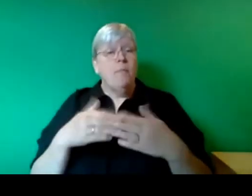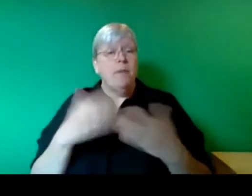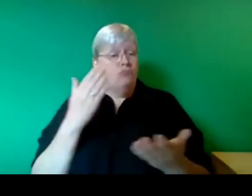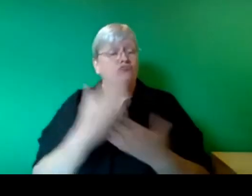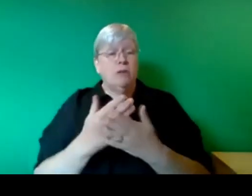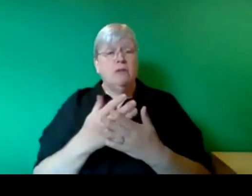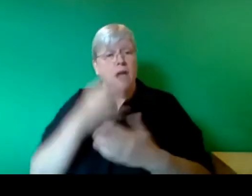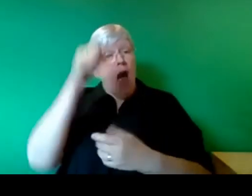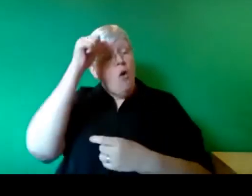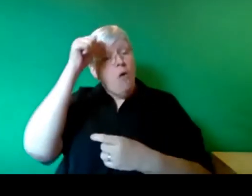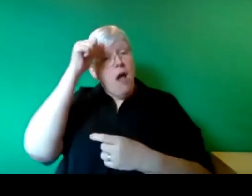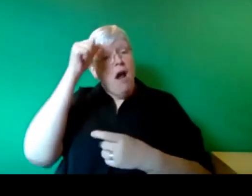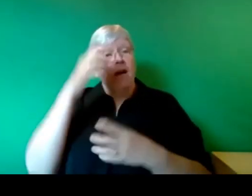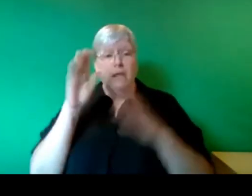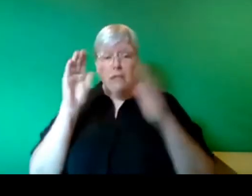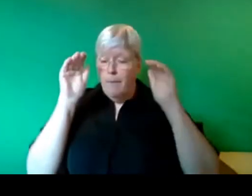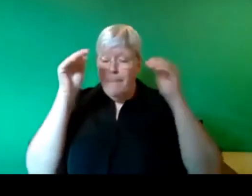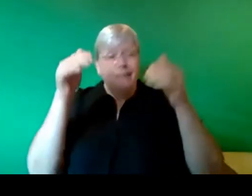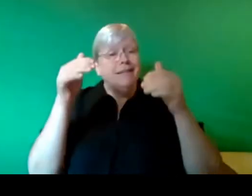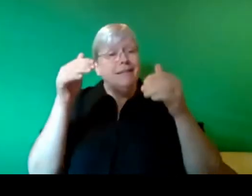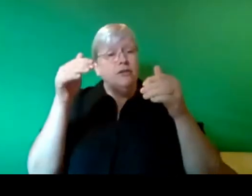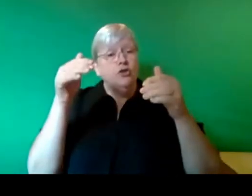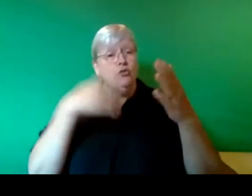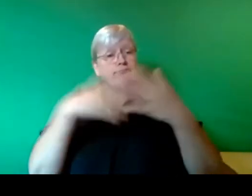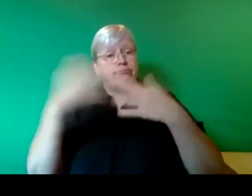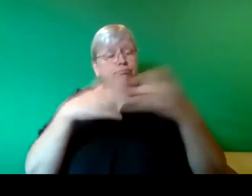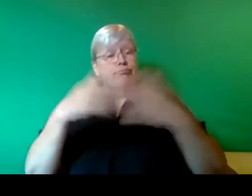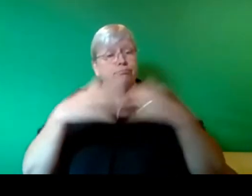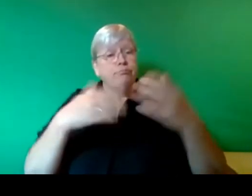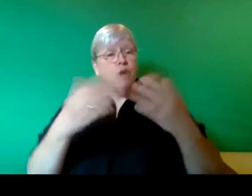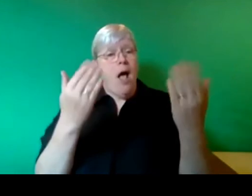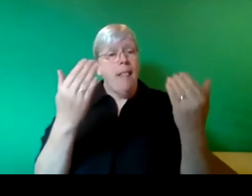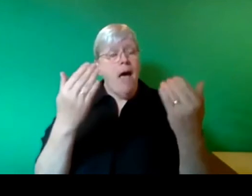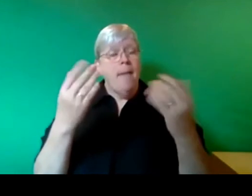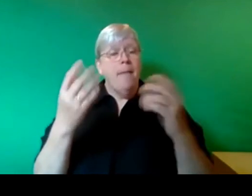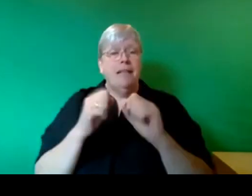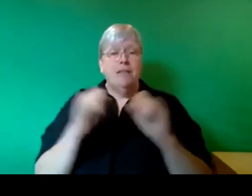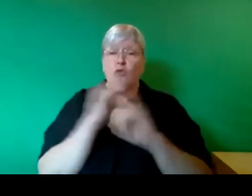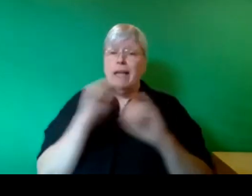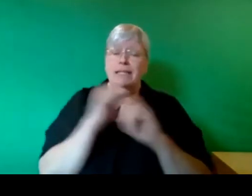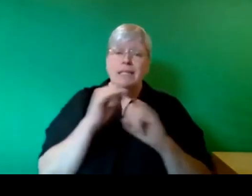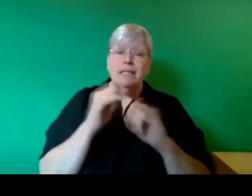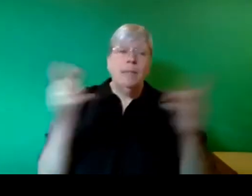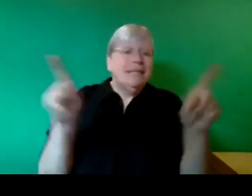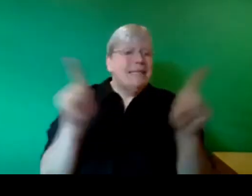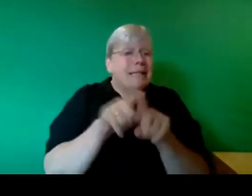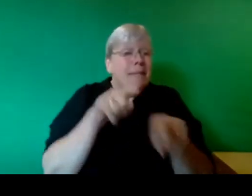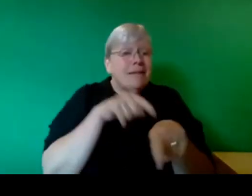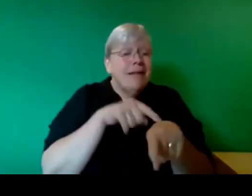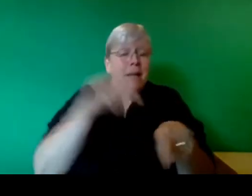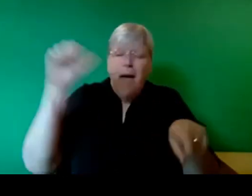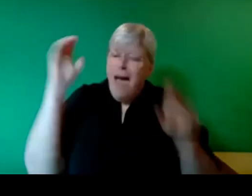addressing the climate crisis but at the same time it must be acknowledged that Scotland's history,